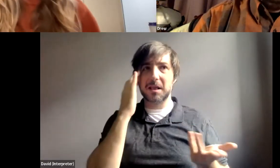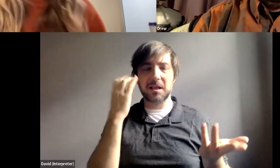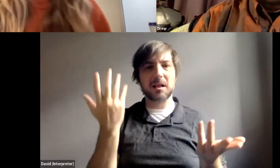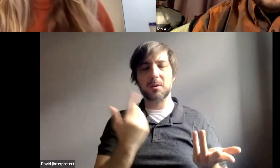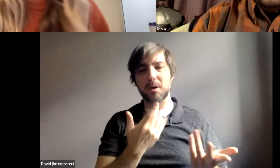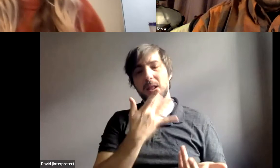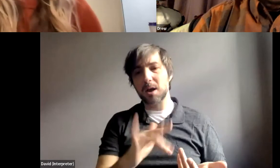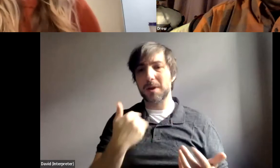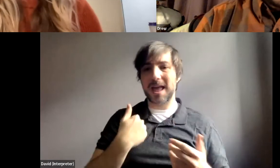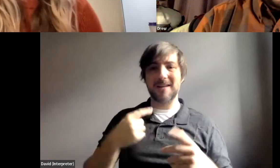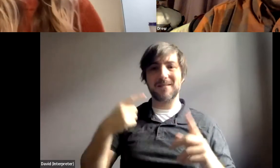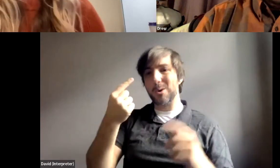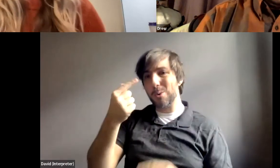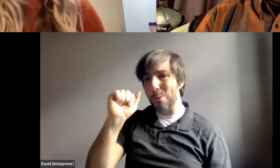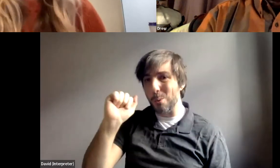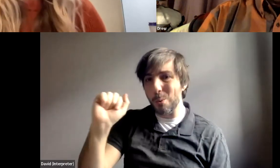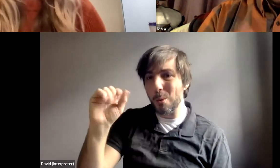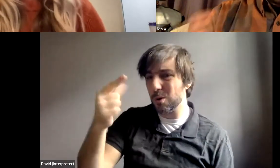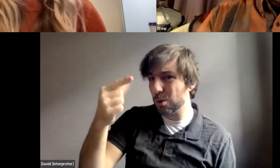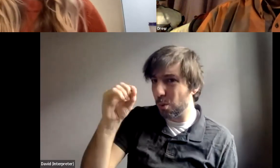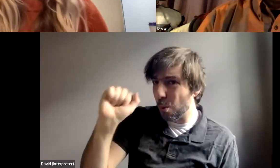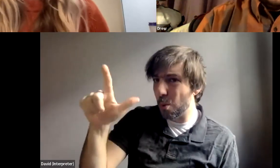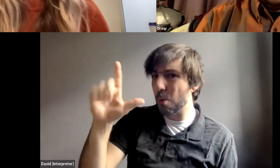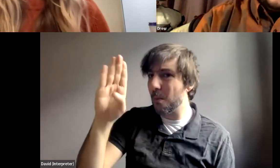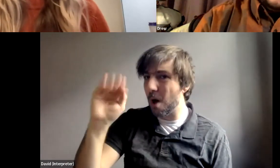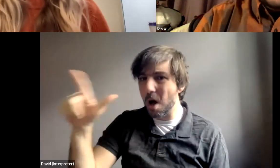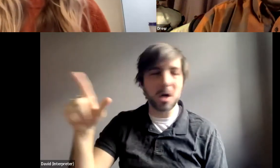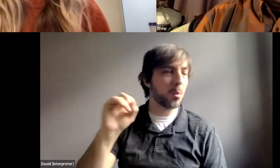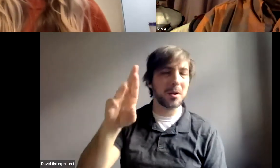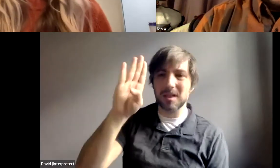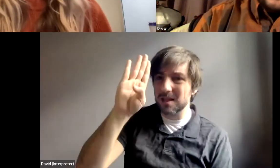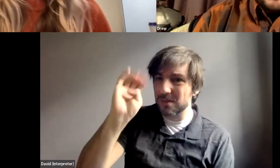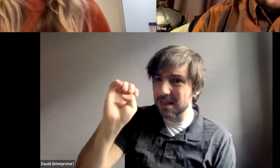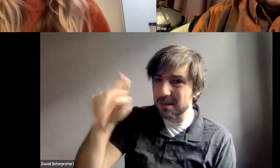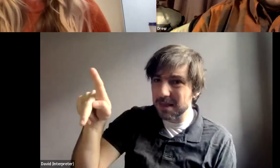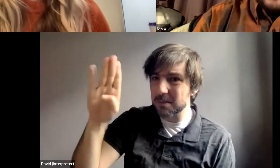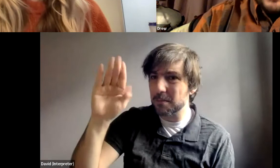beat ball, other visually blind sports. There is something about hockey where you are on